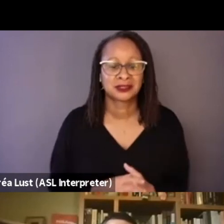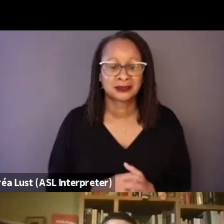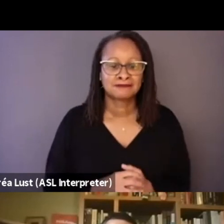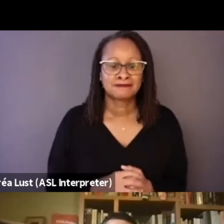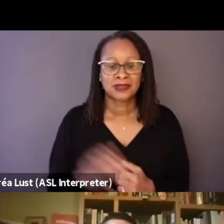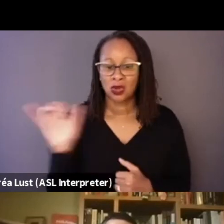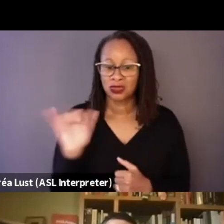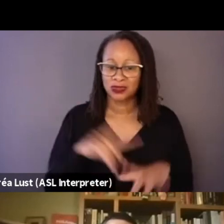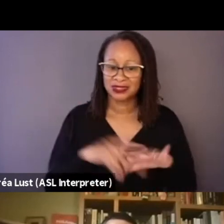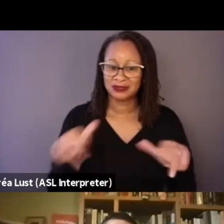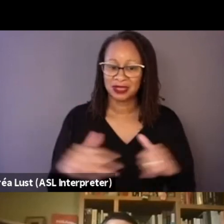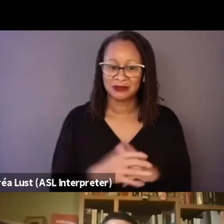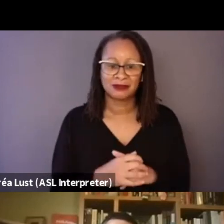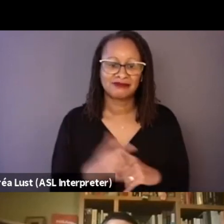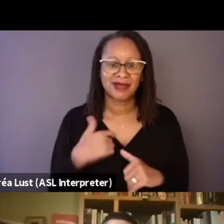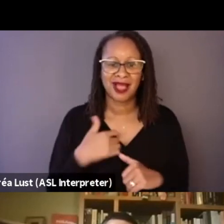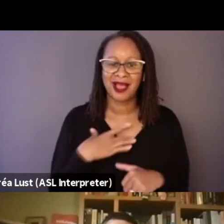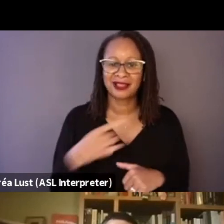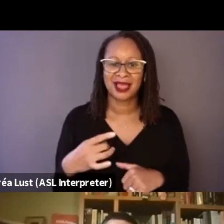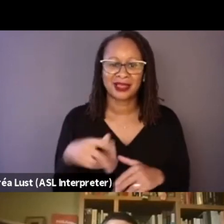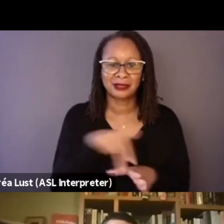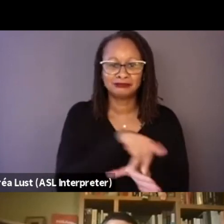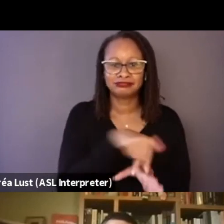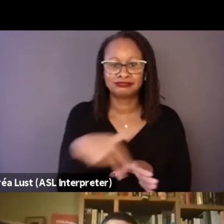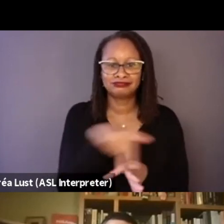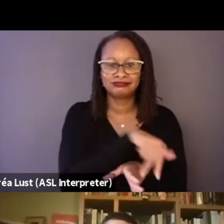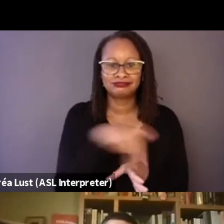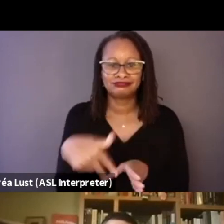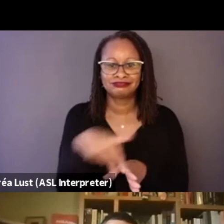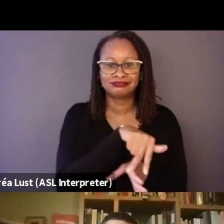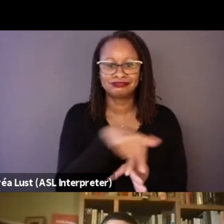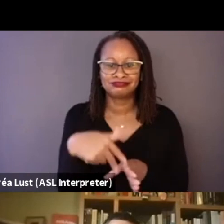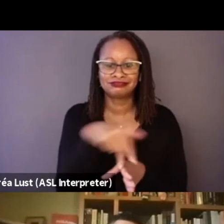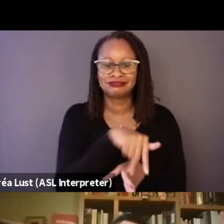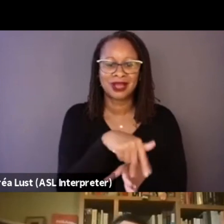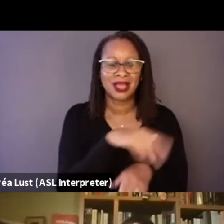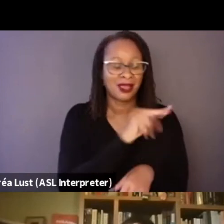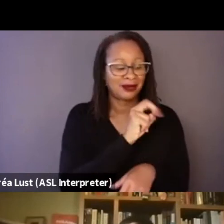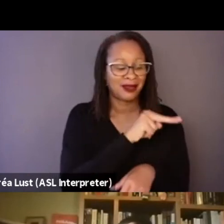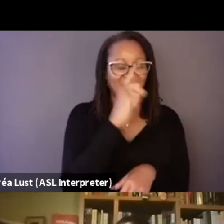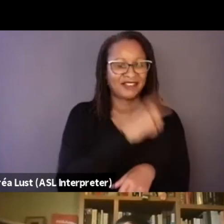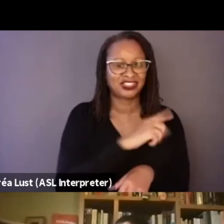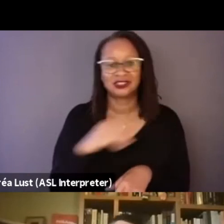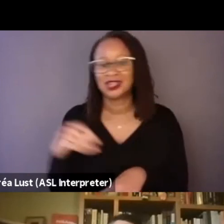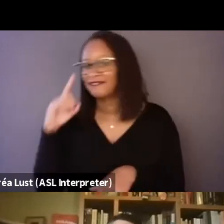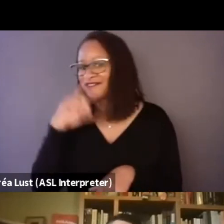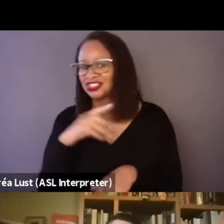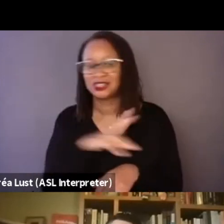I kinda like straddling that line between non-fiction and fiction or documentary and narrative.